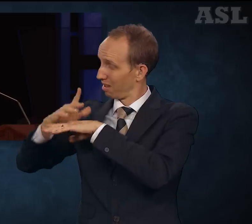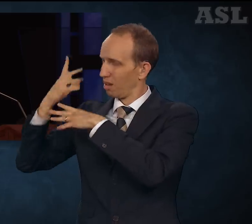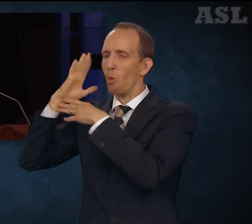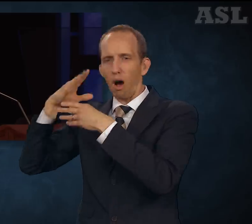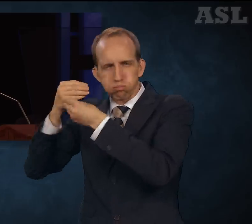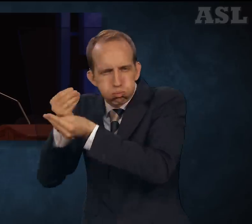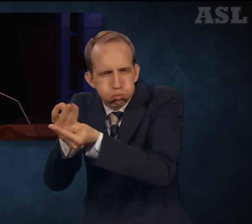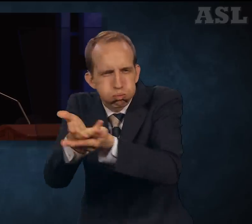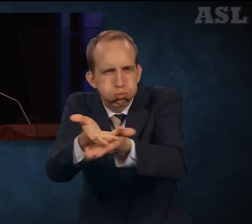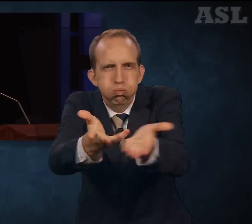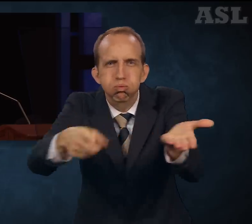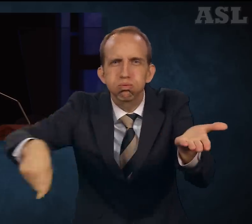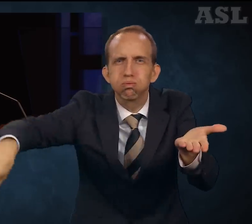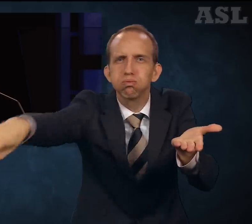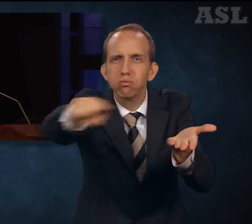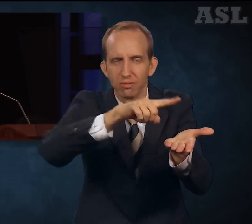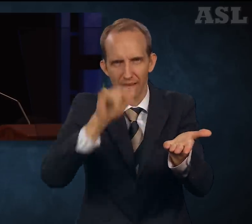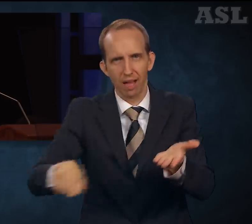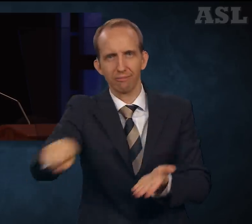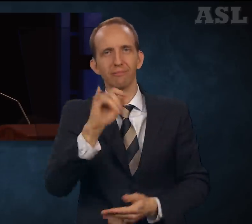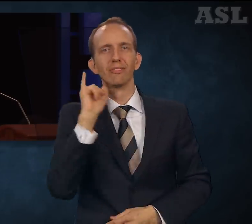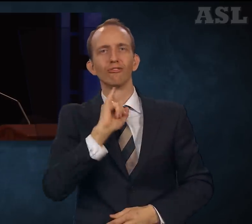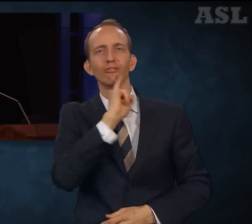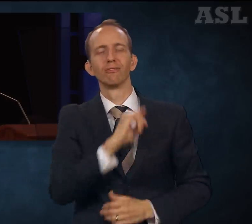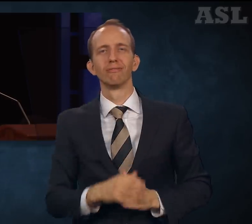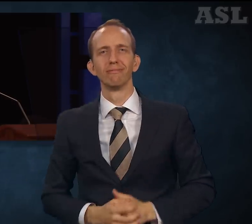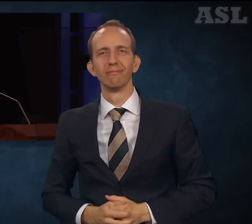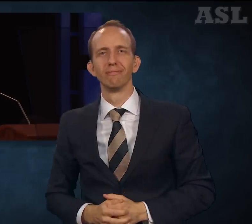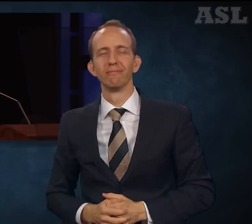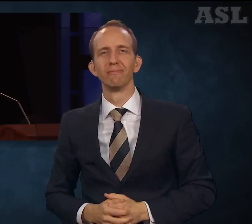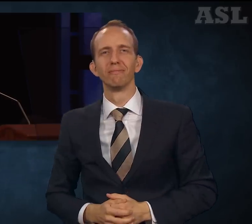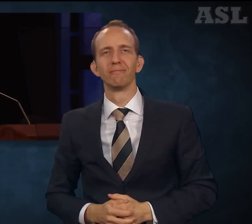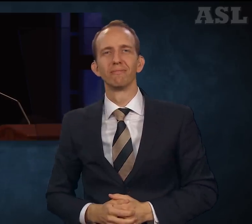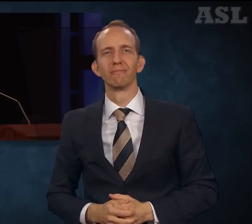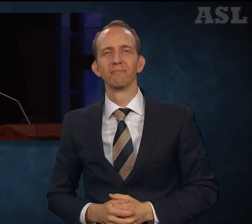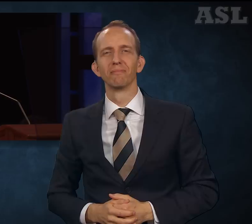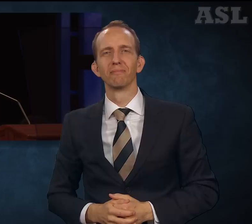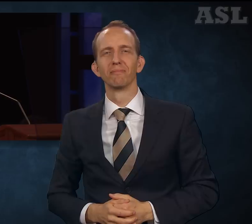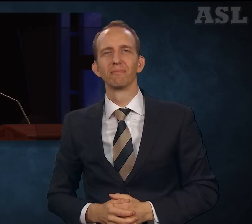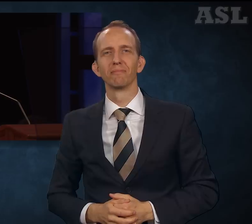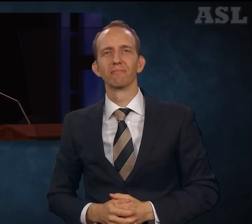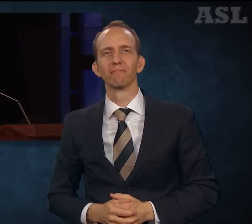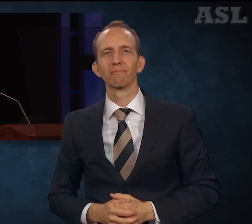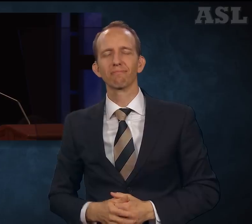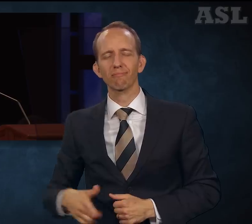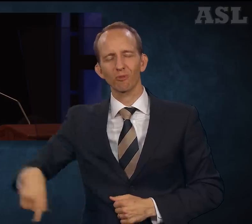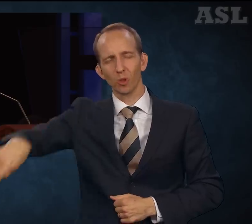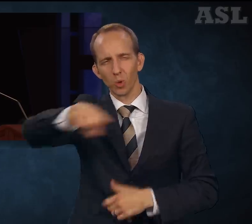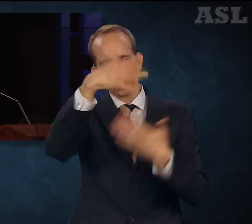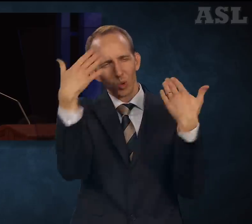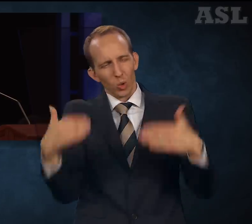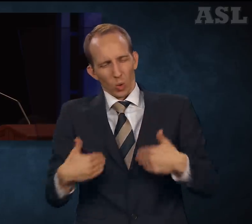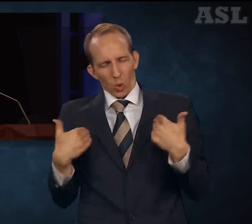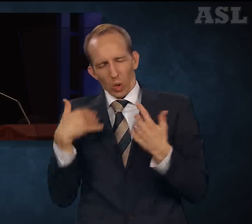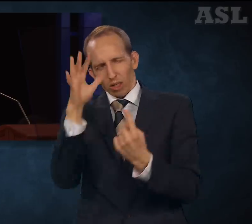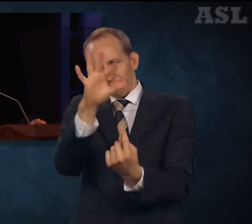ISAAC, AND JACOB, WHO--AS YOU KNOW--IS ALSO KNOWN AS